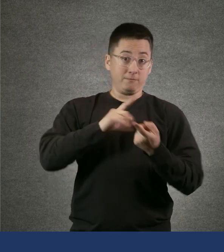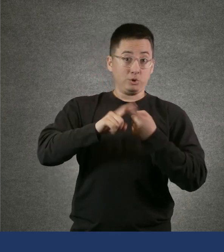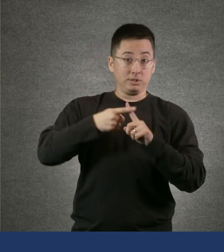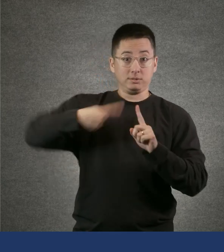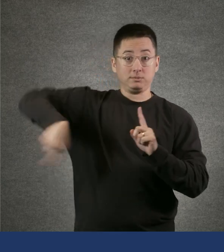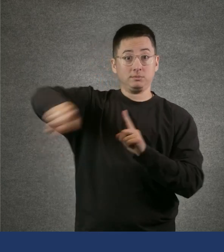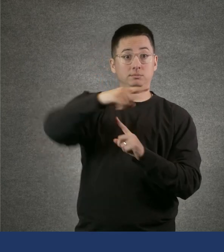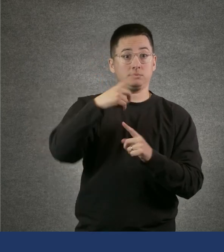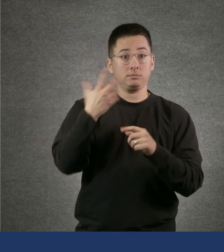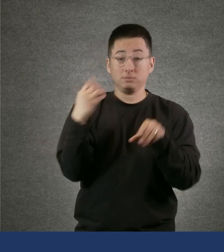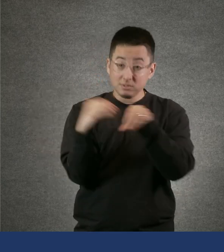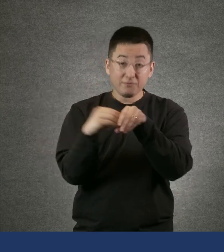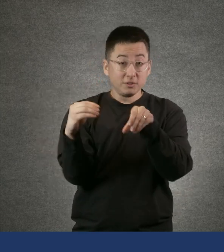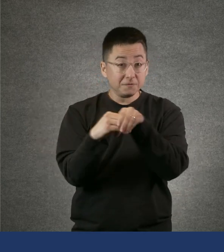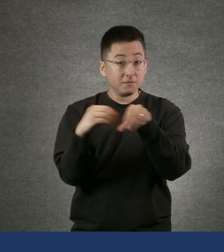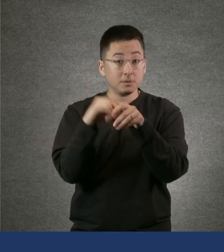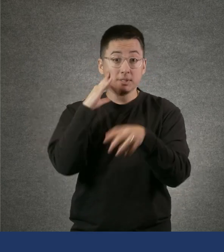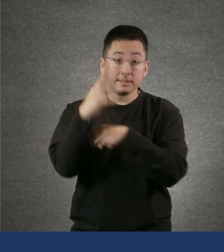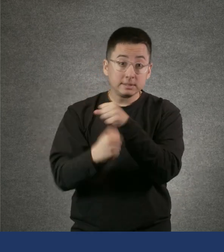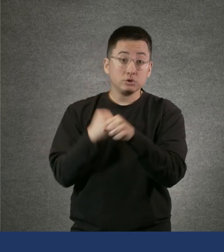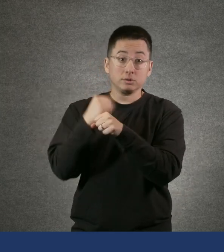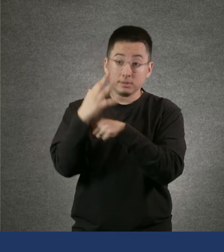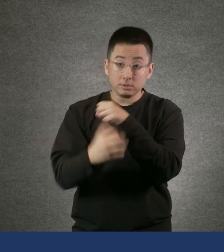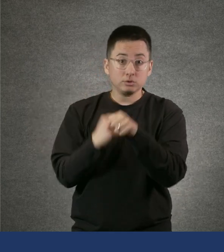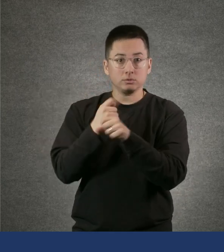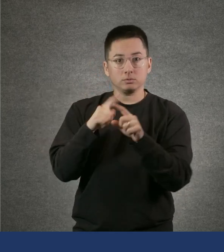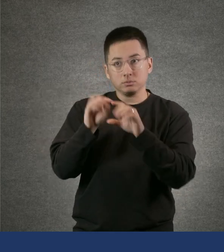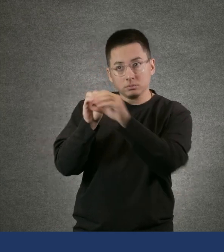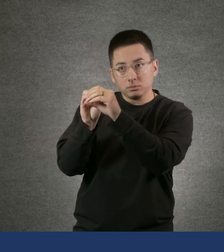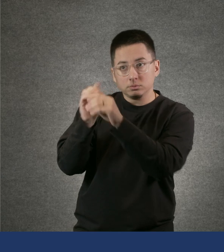Many of my friends have been saving for the years,